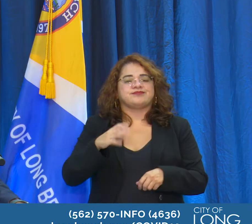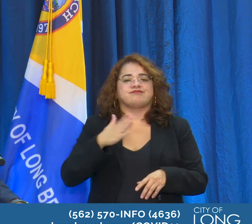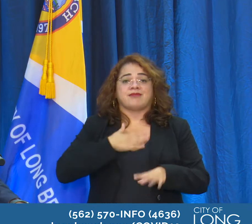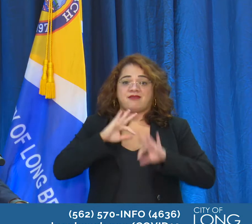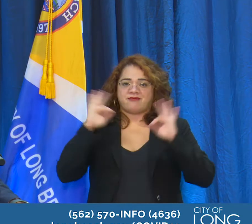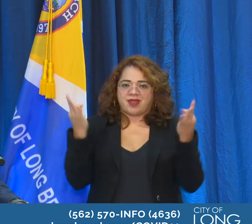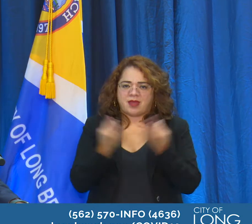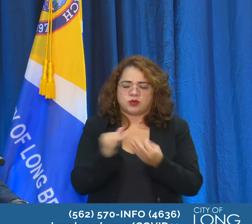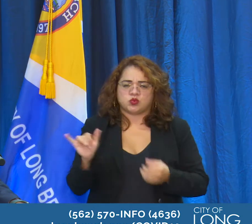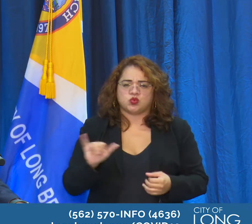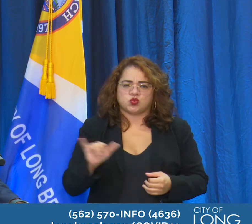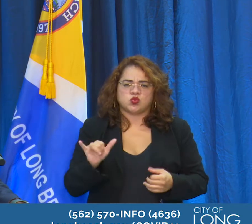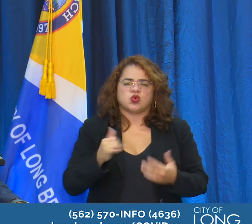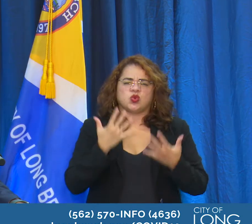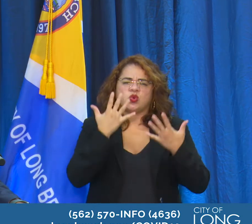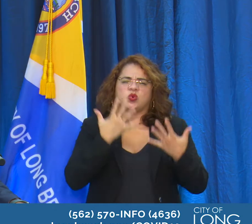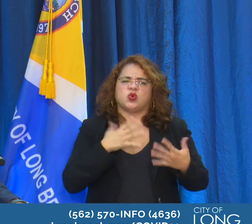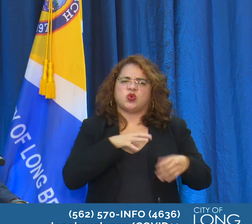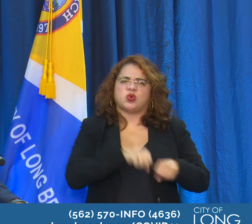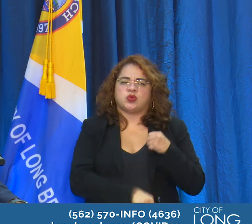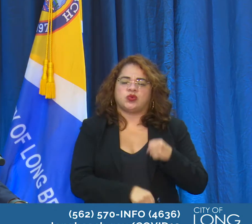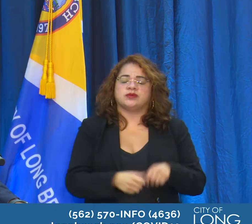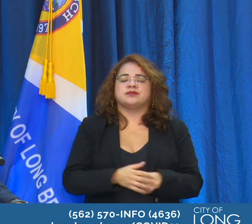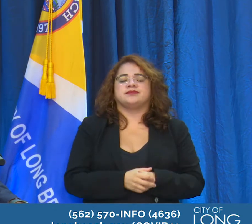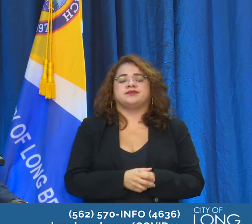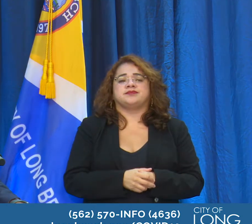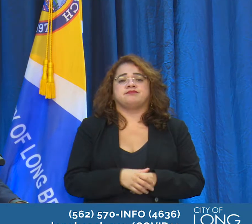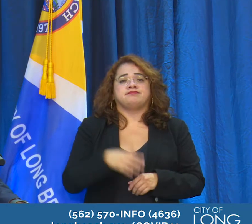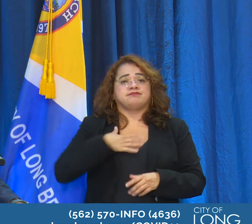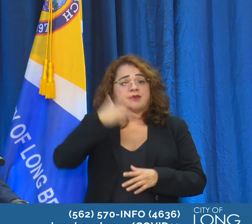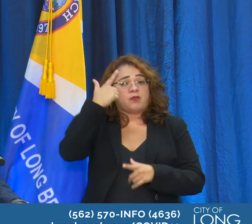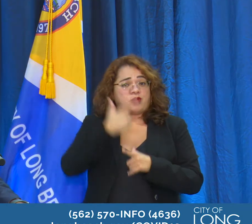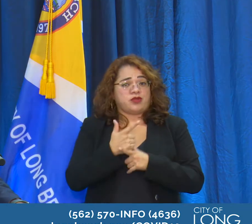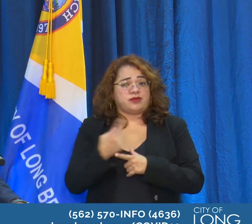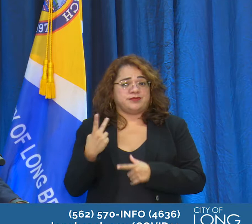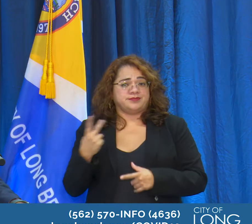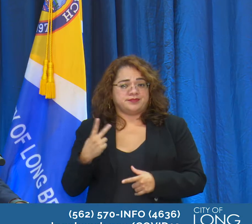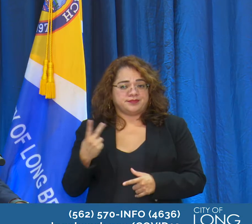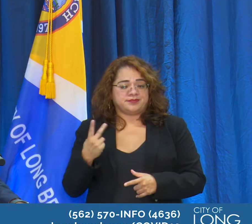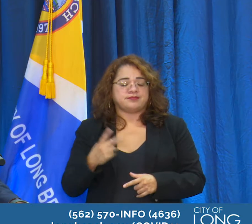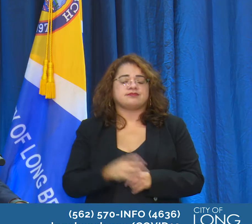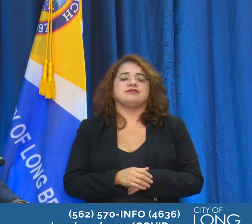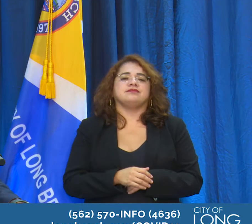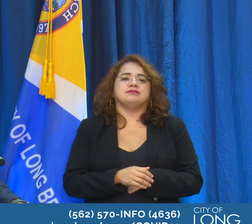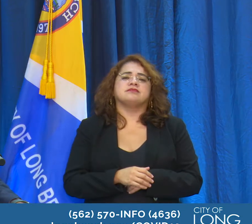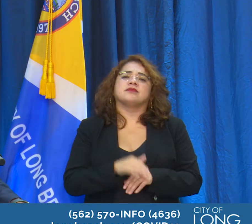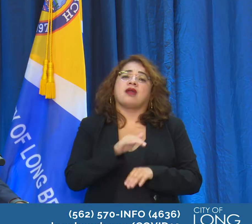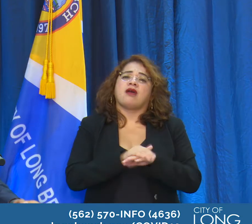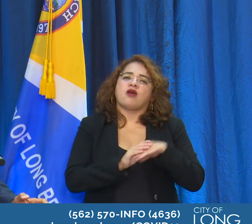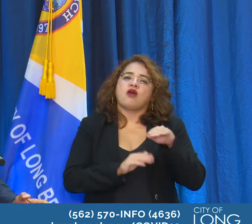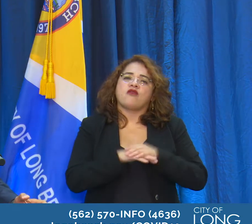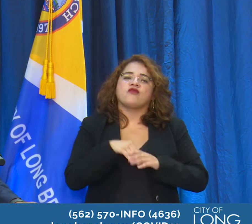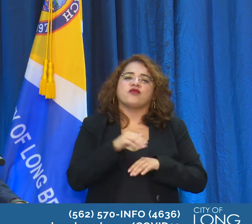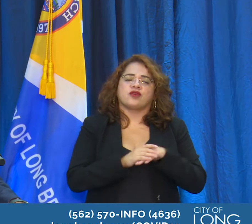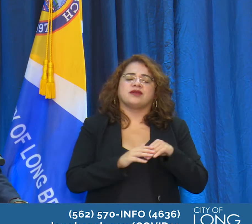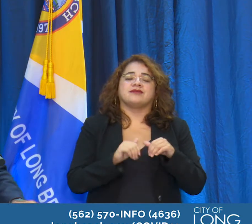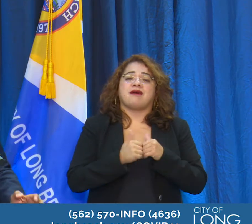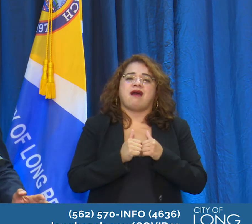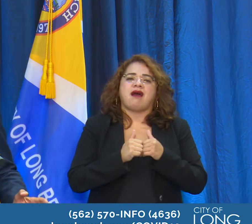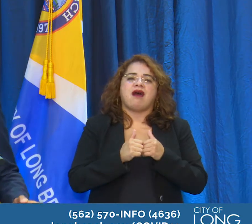Obviously, both my brother and I do feel a bit of comfort knowing that both my step-father